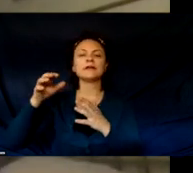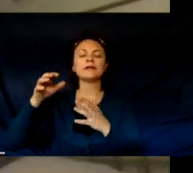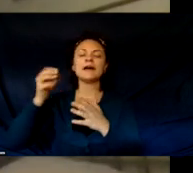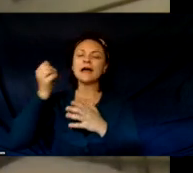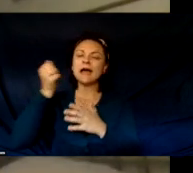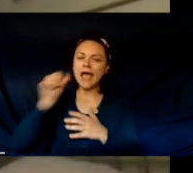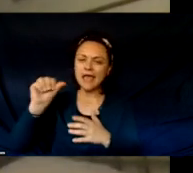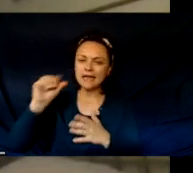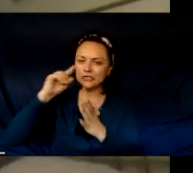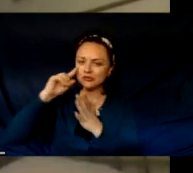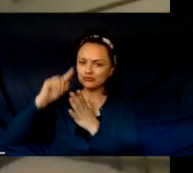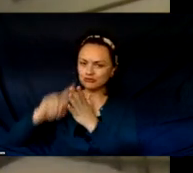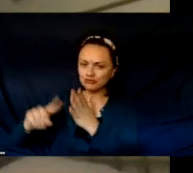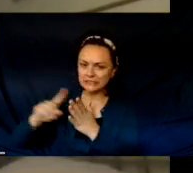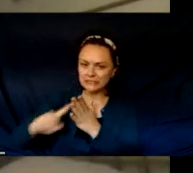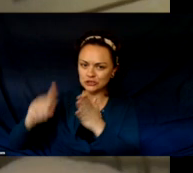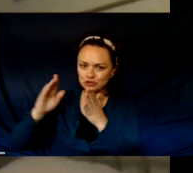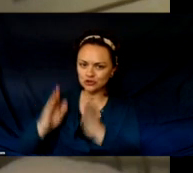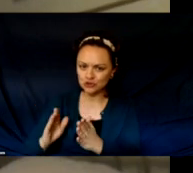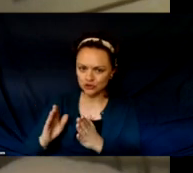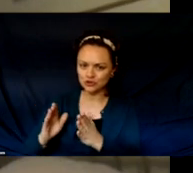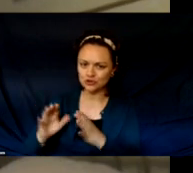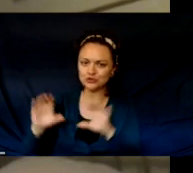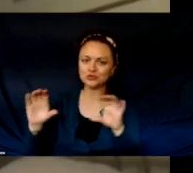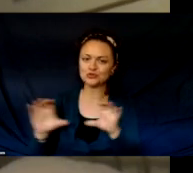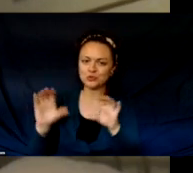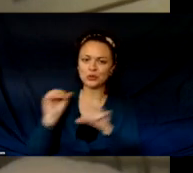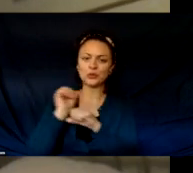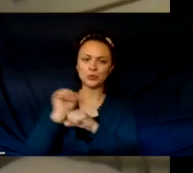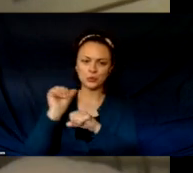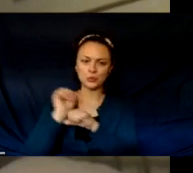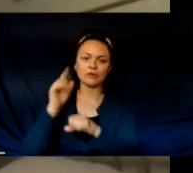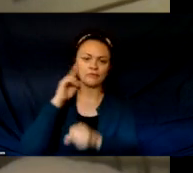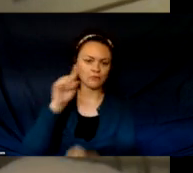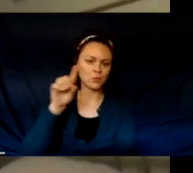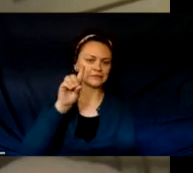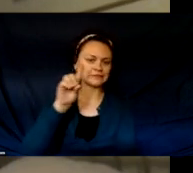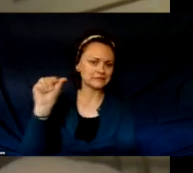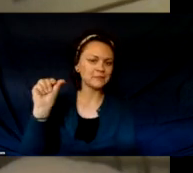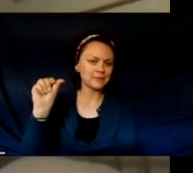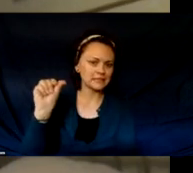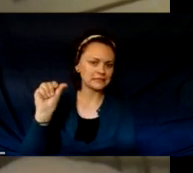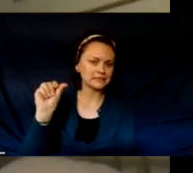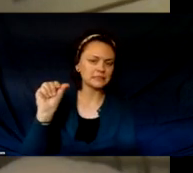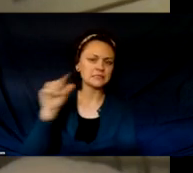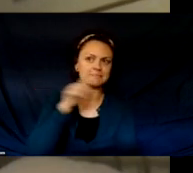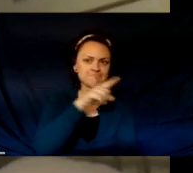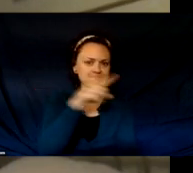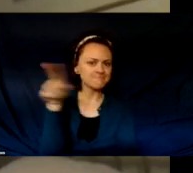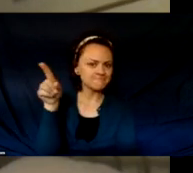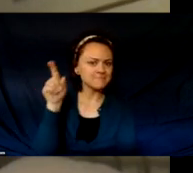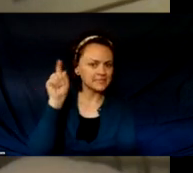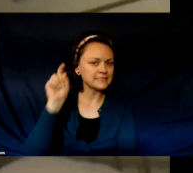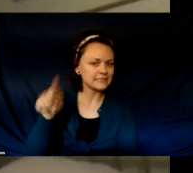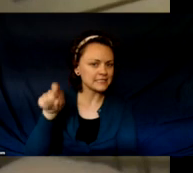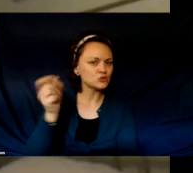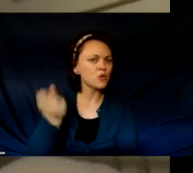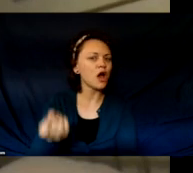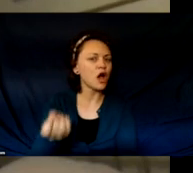doing work on disability need to have a clear understanding of